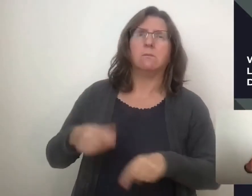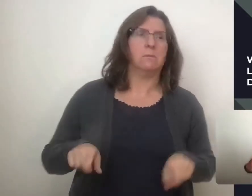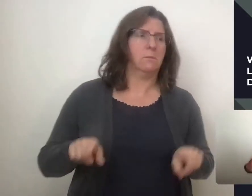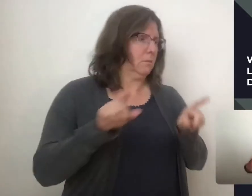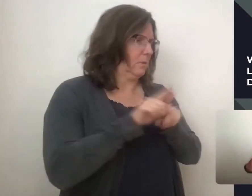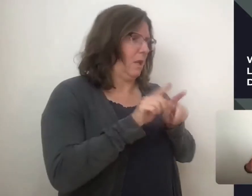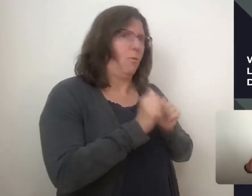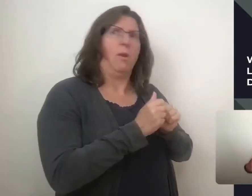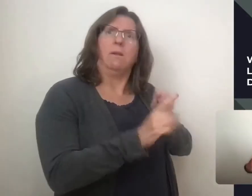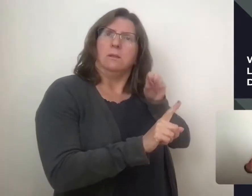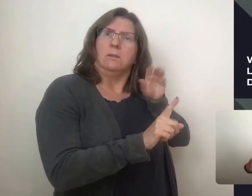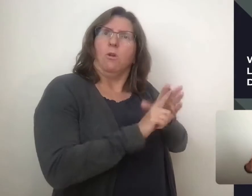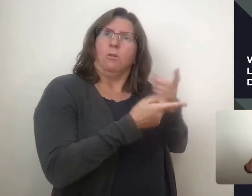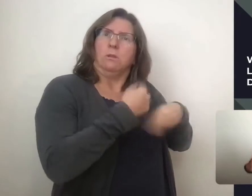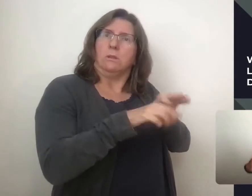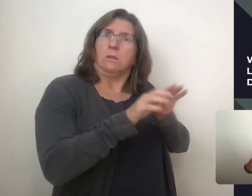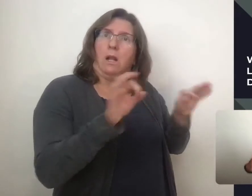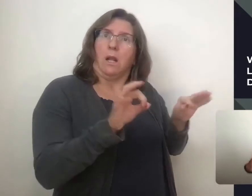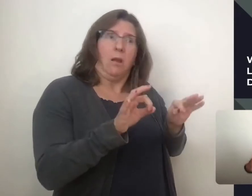There is not enough to grasp onto.